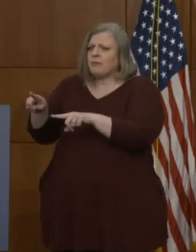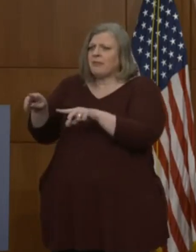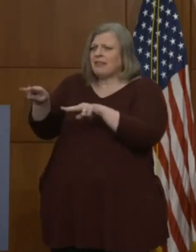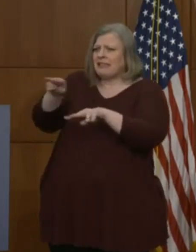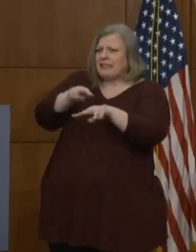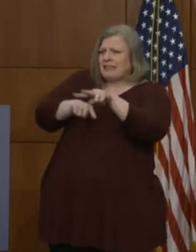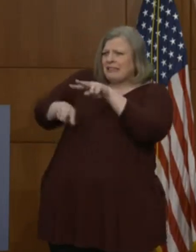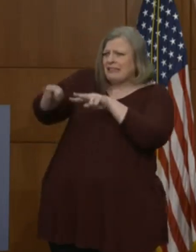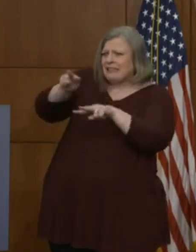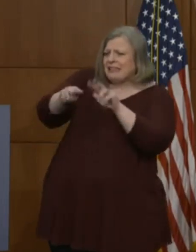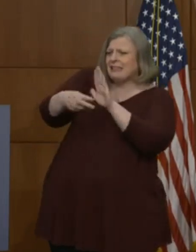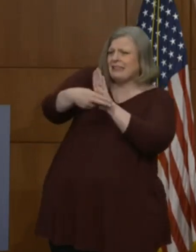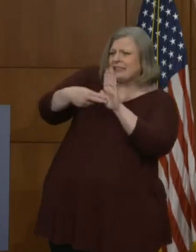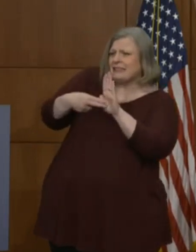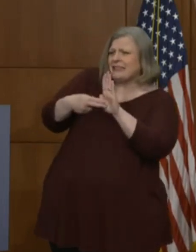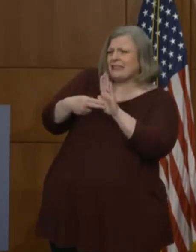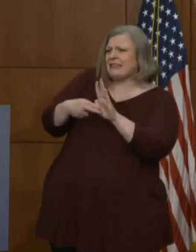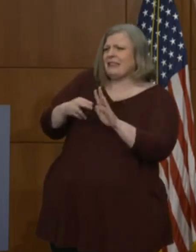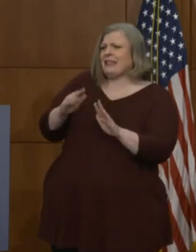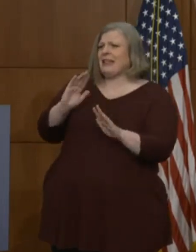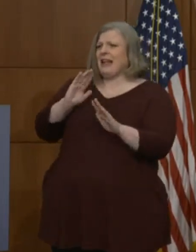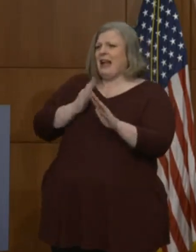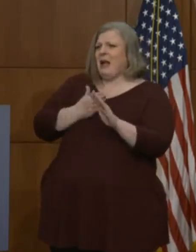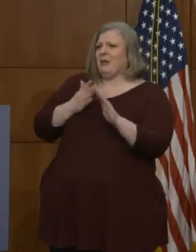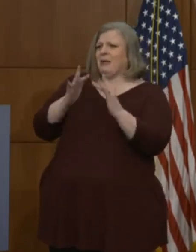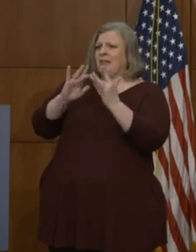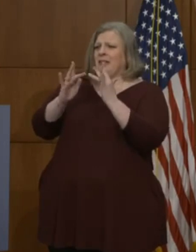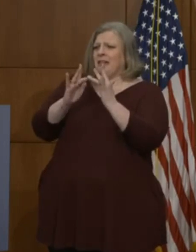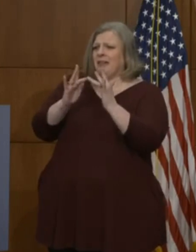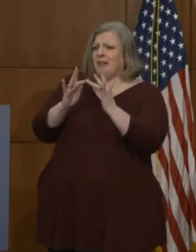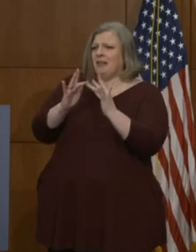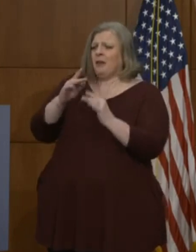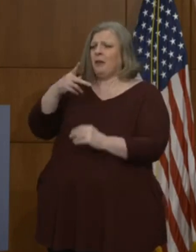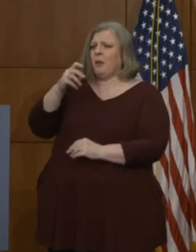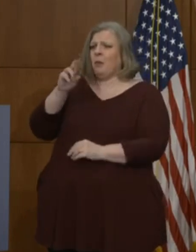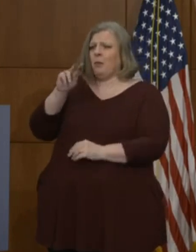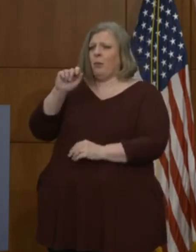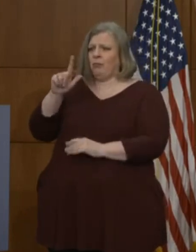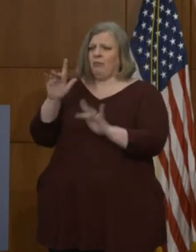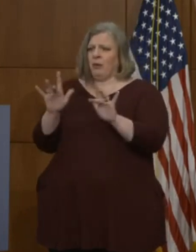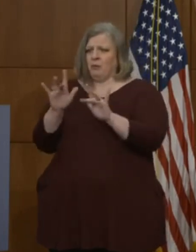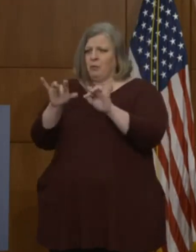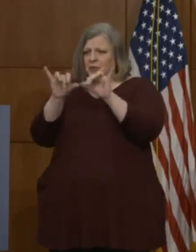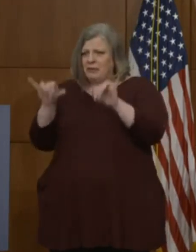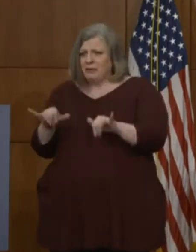ENCOURAGE PROVIDERS TO REPORT CLINICAL DIAGNOSES THROUGH OUR- CLINICAL DIAGNOSES THROUGH OUR- ELECTRONIC PORTAL ONLINE. SO ELECTRONIC PORTAL ONLINE. SO WE’RE COLLECTING THAT